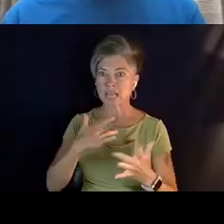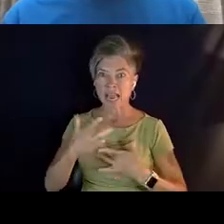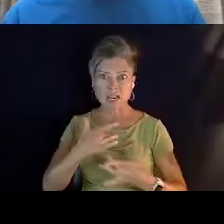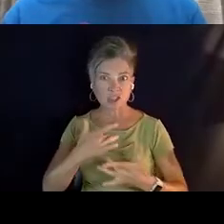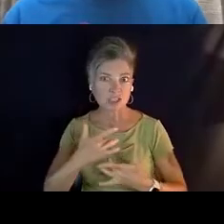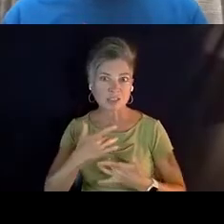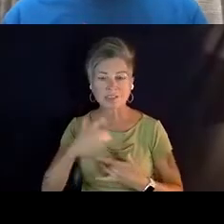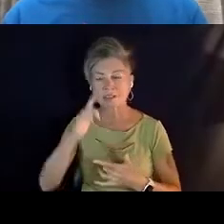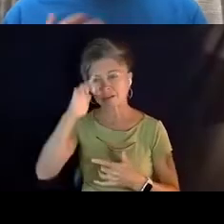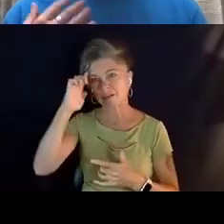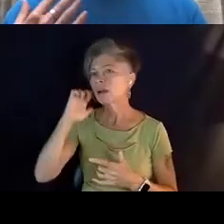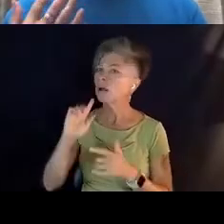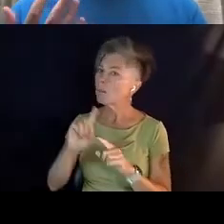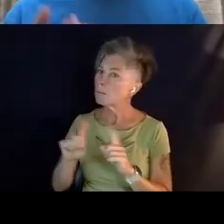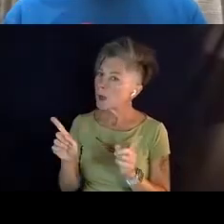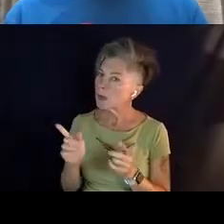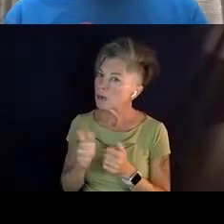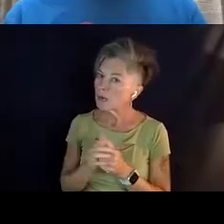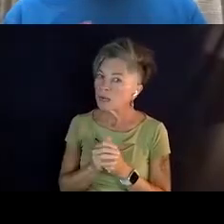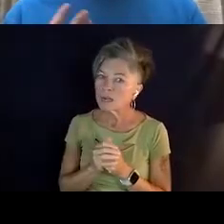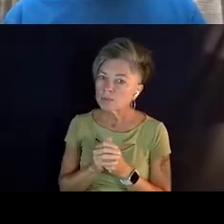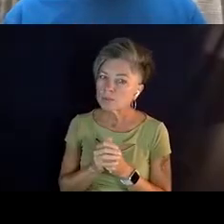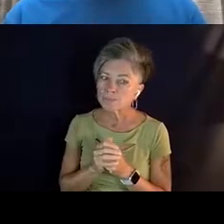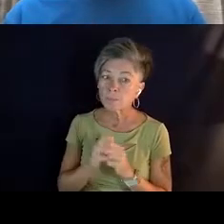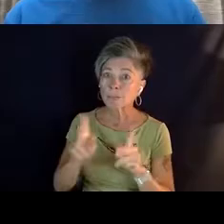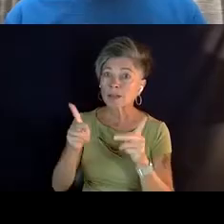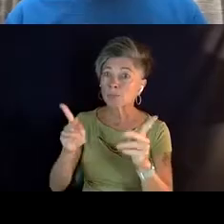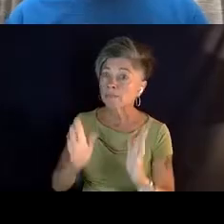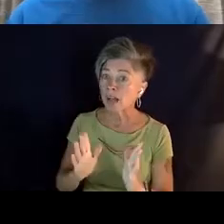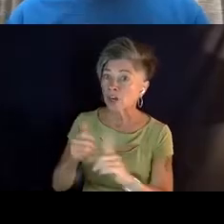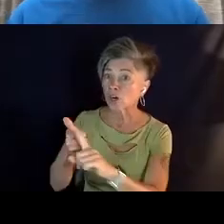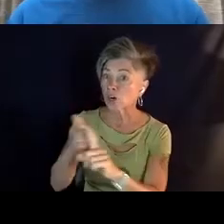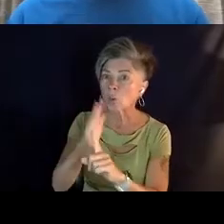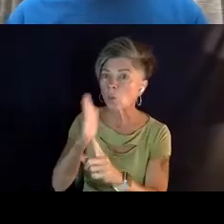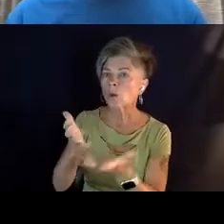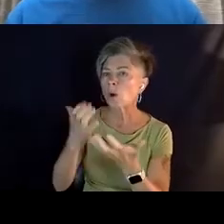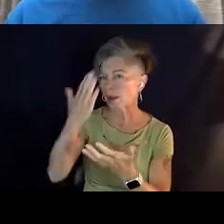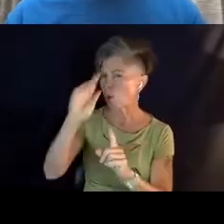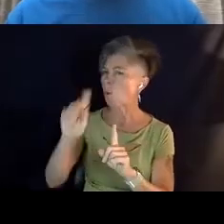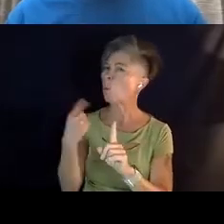But the provider is gonna wanna know when was the first time that you identified